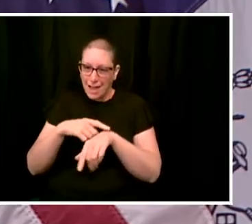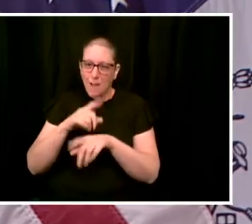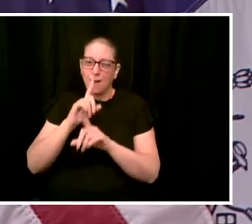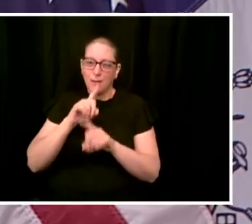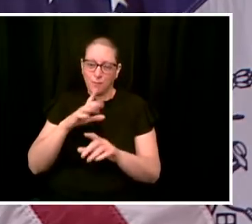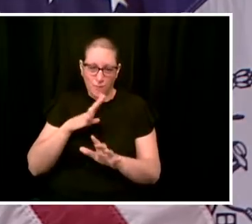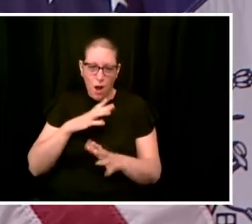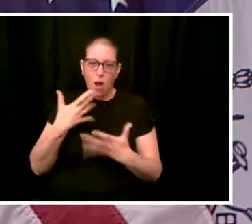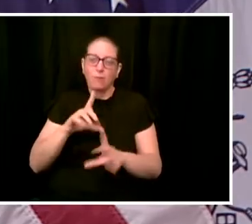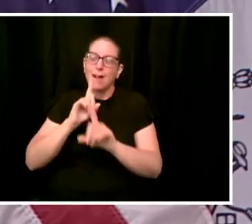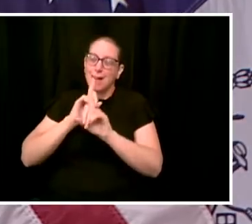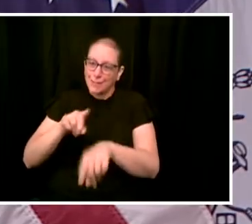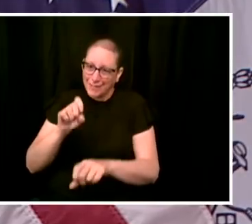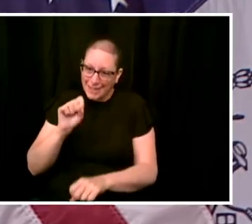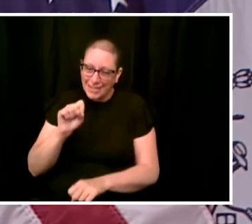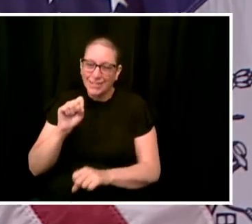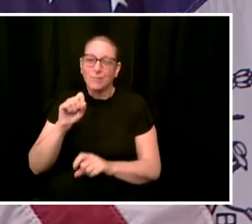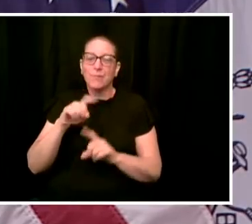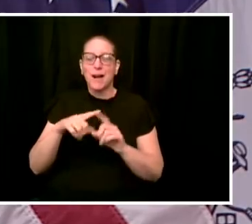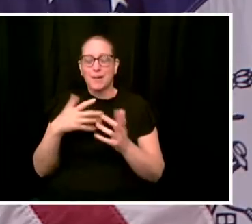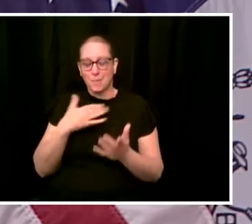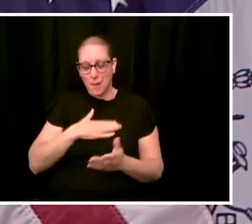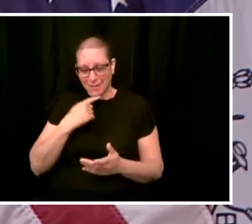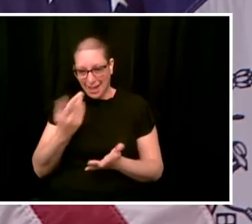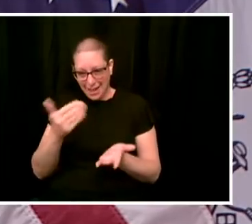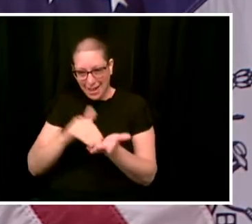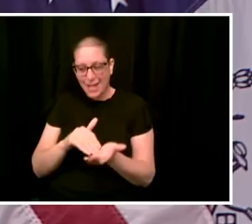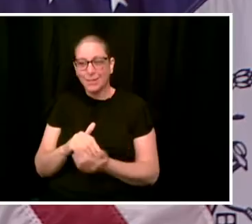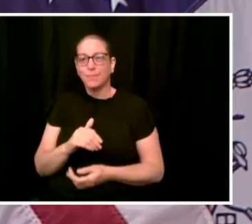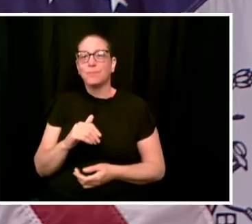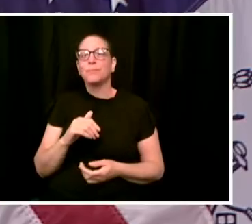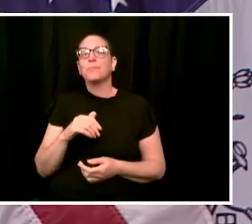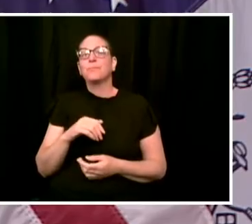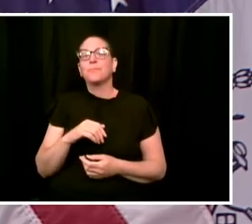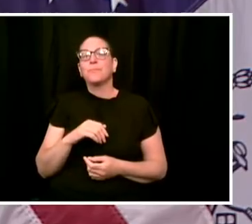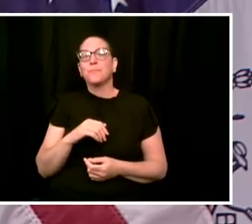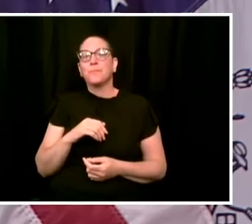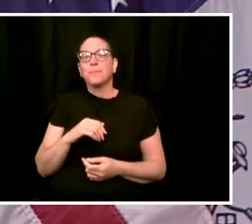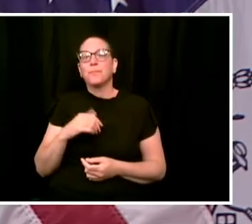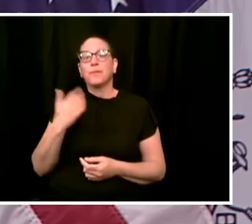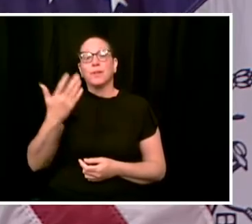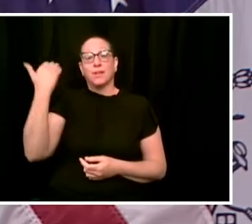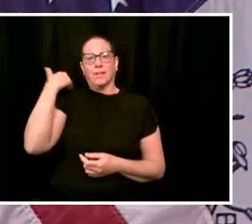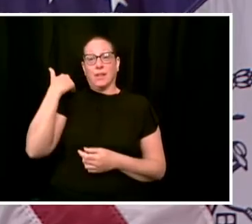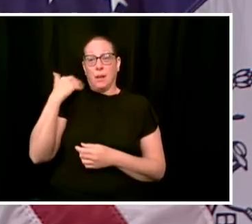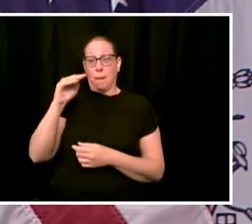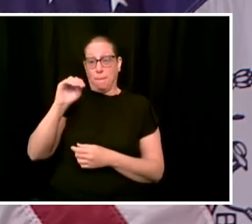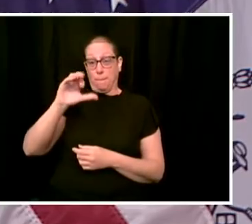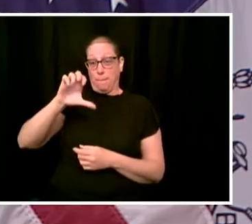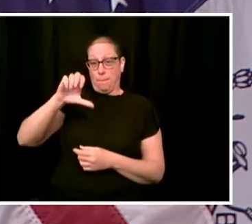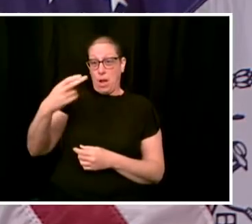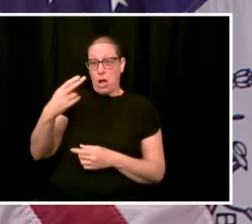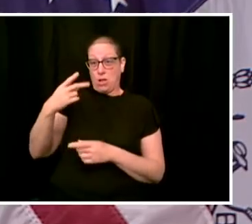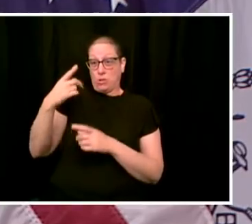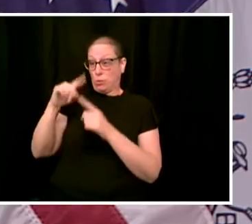AGAIN, THE STRATEGY, THAT YOU HAVE ASKED BEFORE, THE STRATEGY IN MARCH